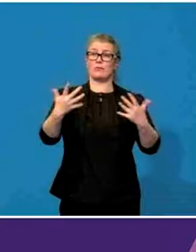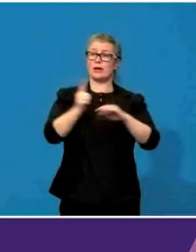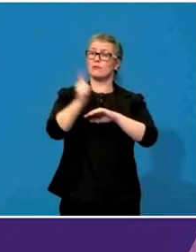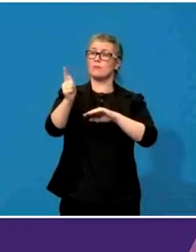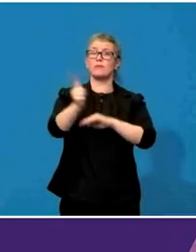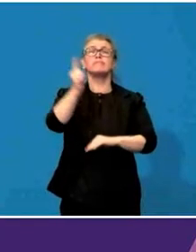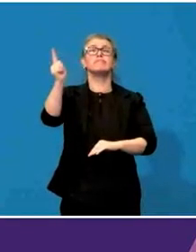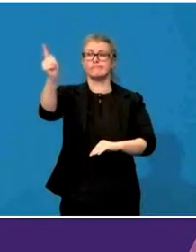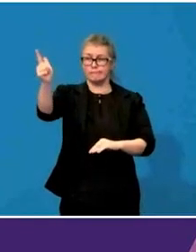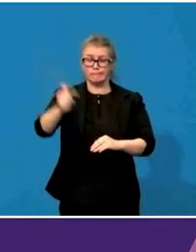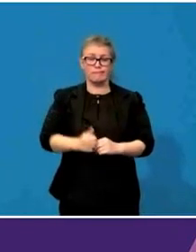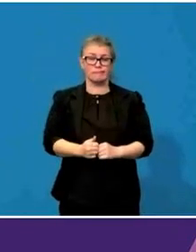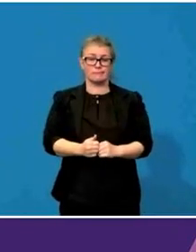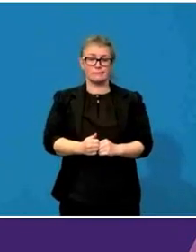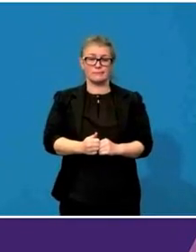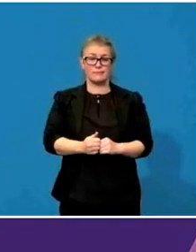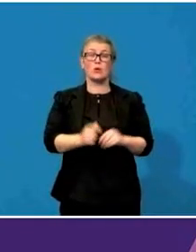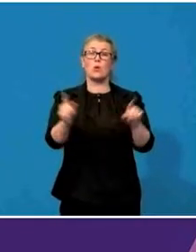Disability Insurance Scheme, the NDIS.